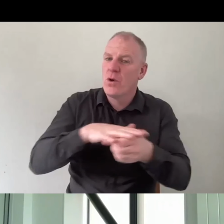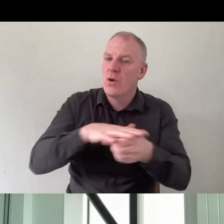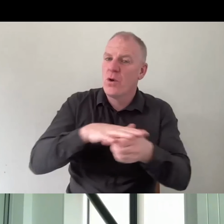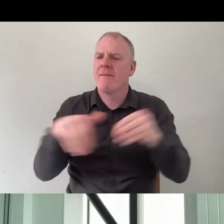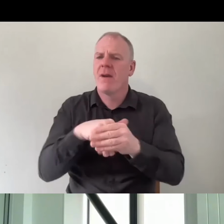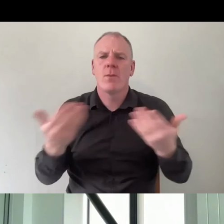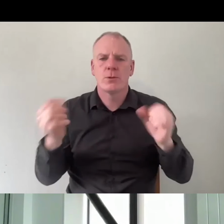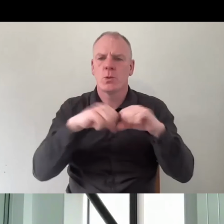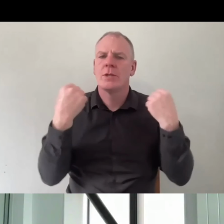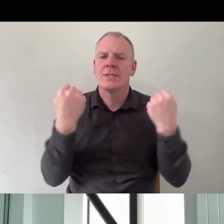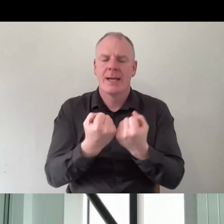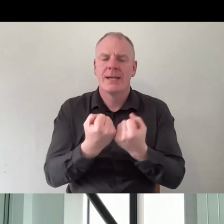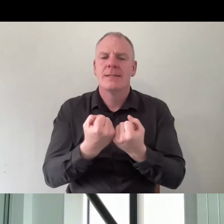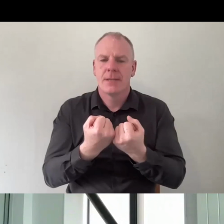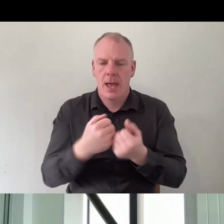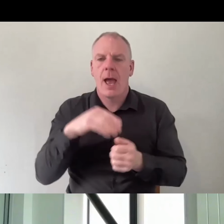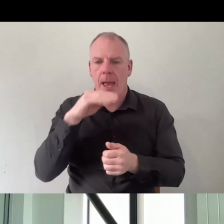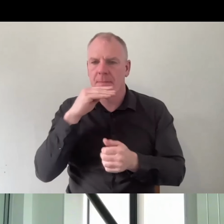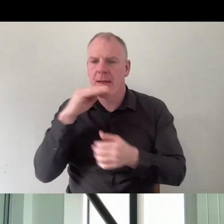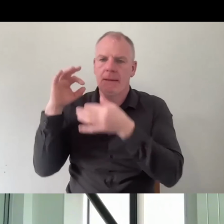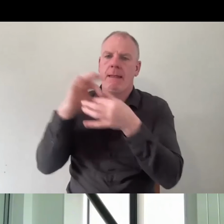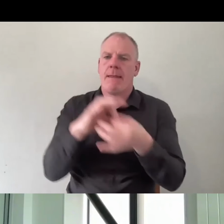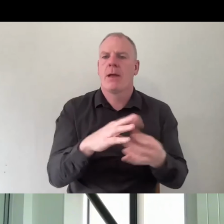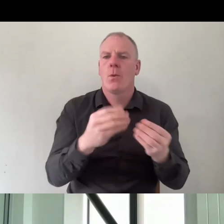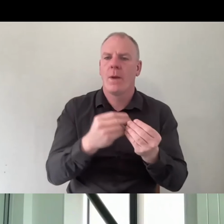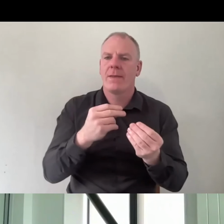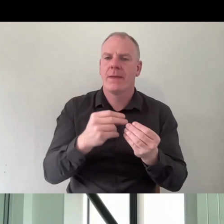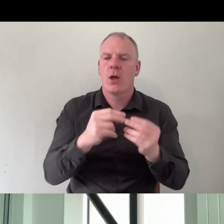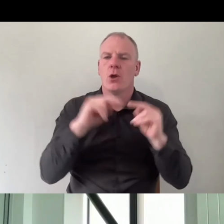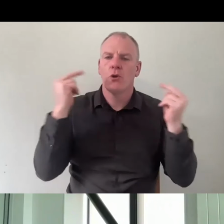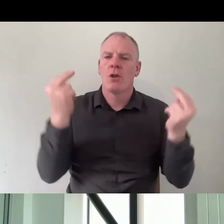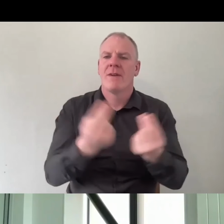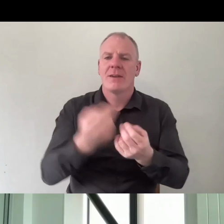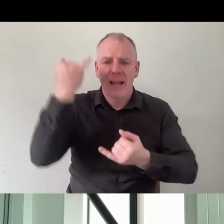and, as such, it's also closely linked with the concept of Universal Design.